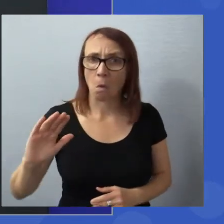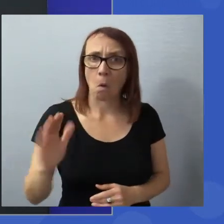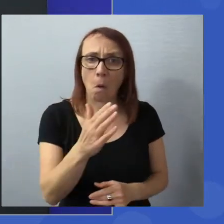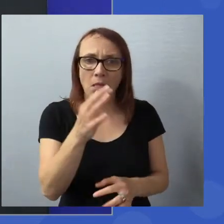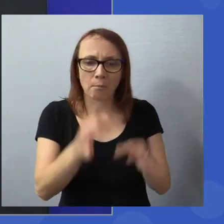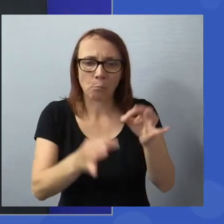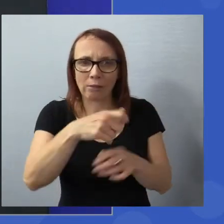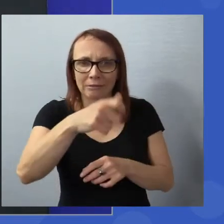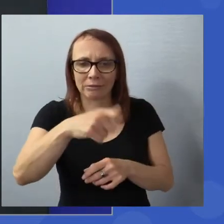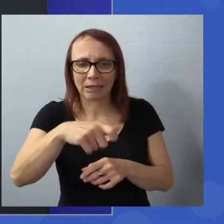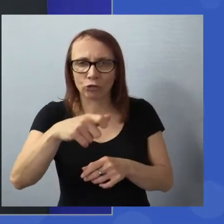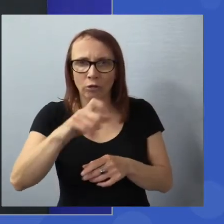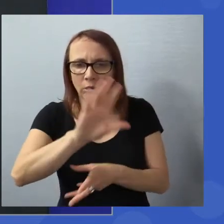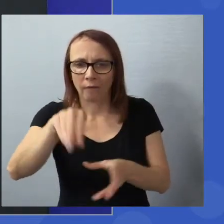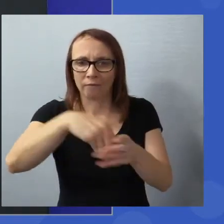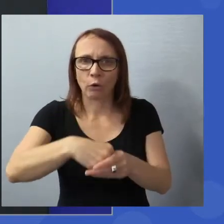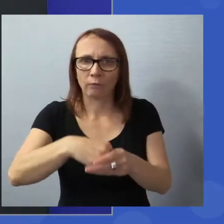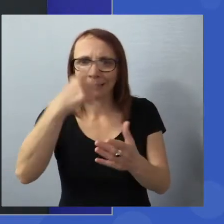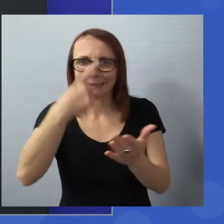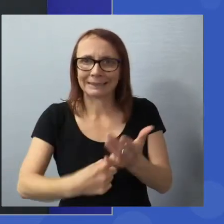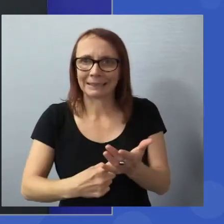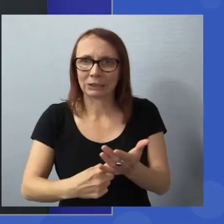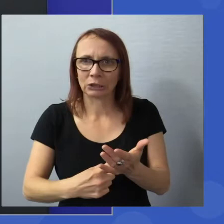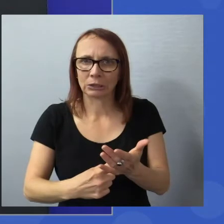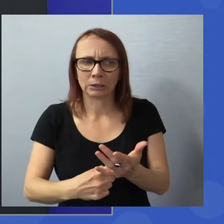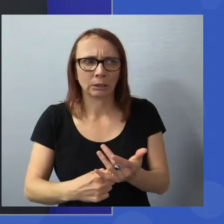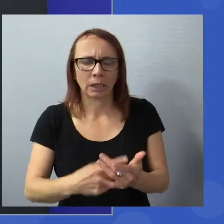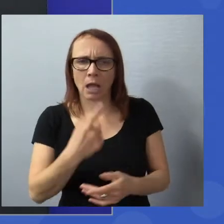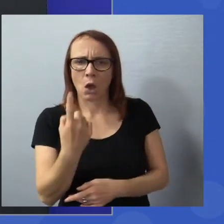making particular decisions then which ones to be hold to account when things